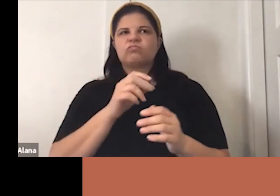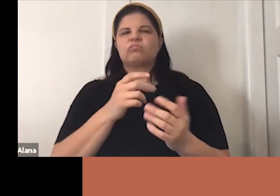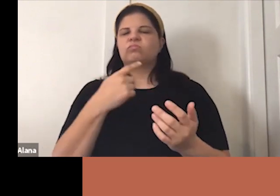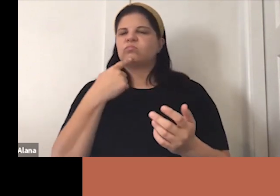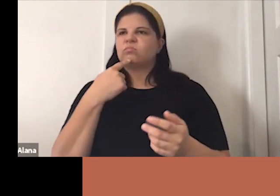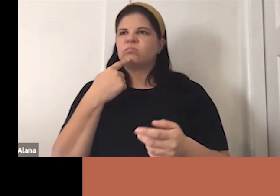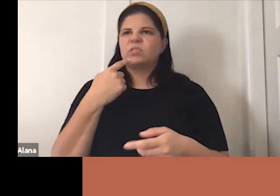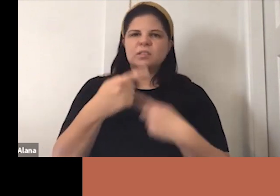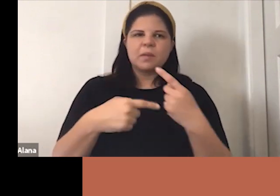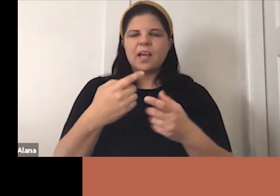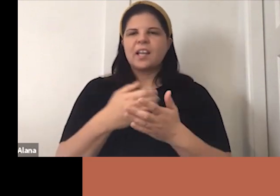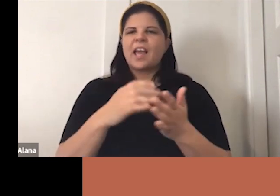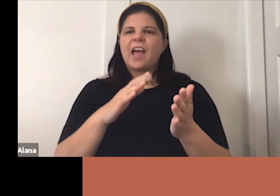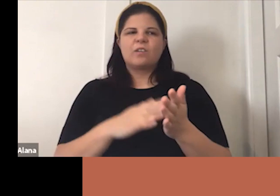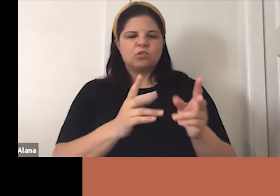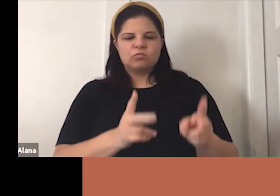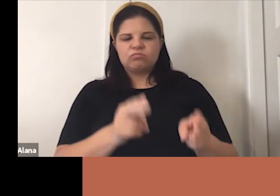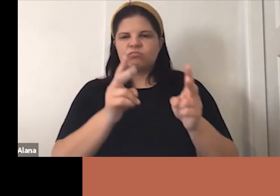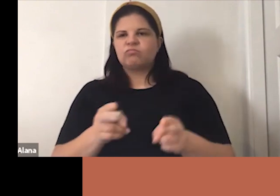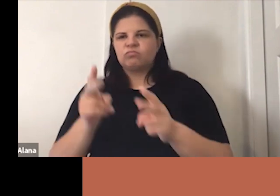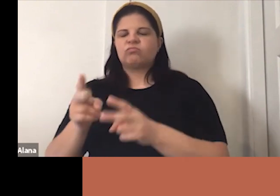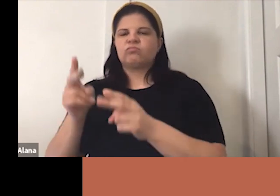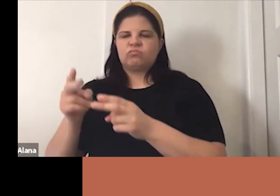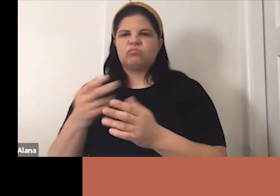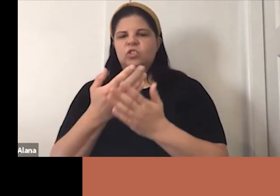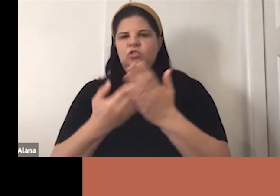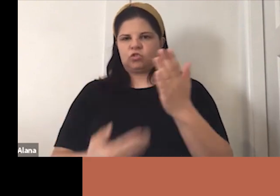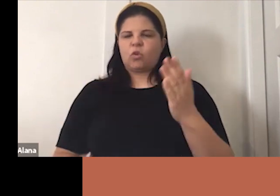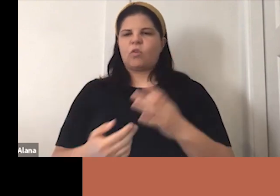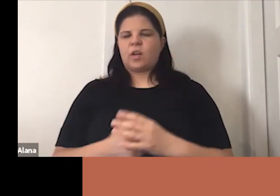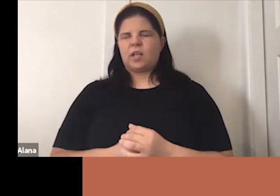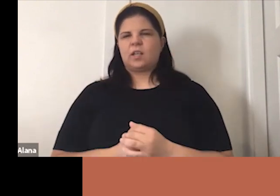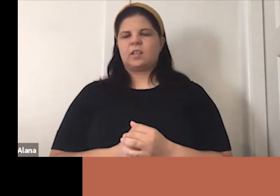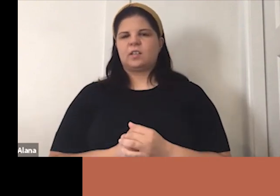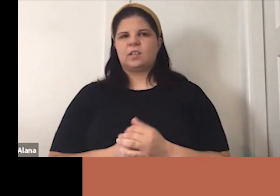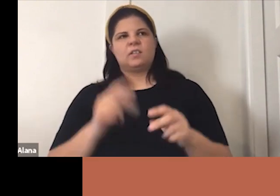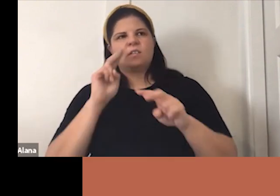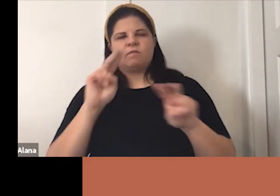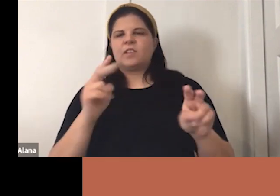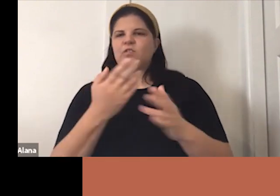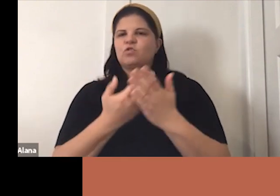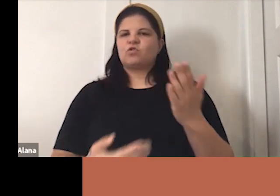capture and breakdown the story in the visual story board.